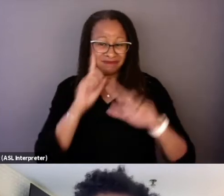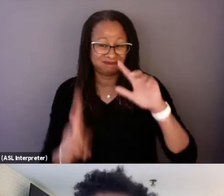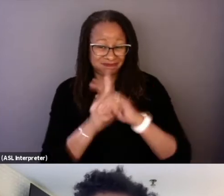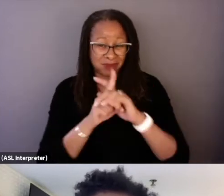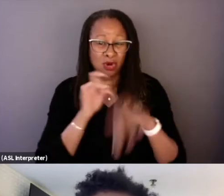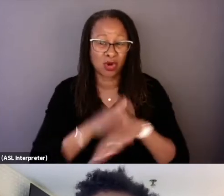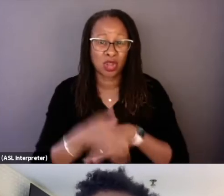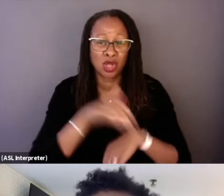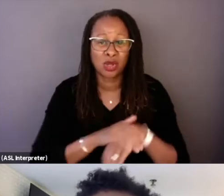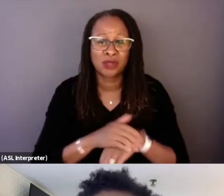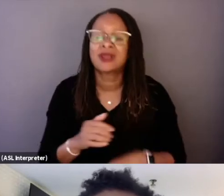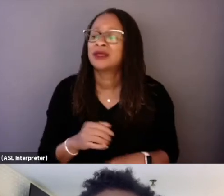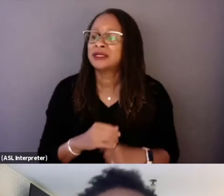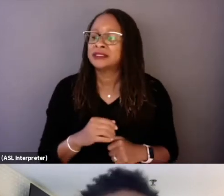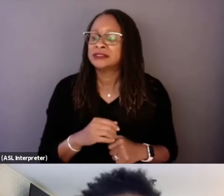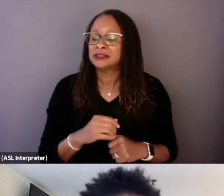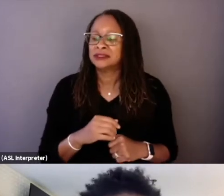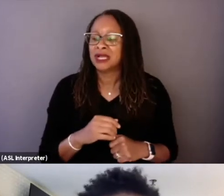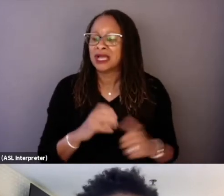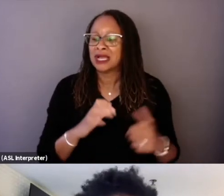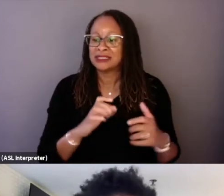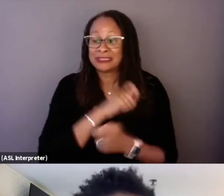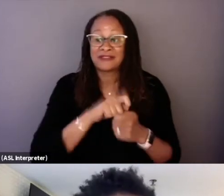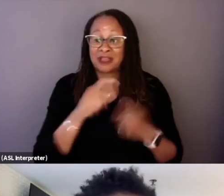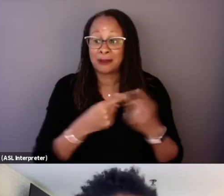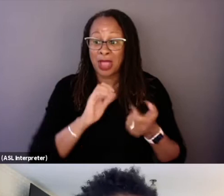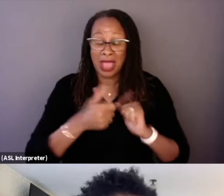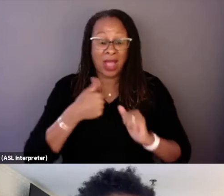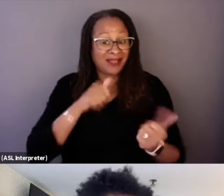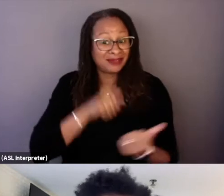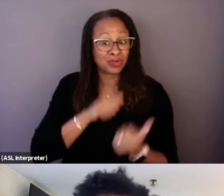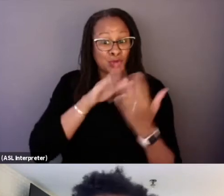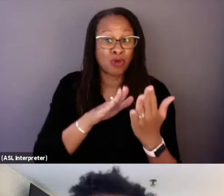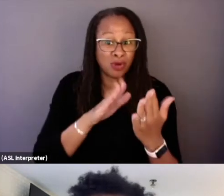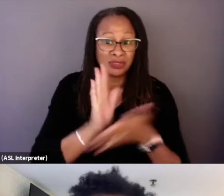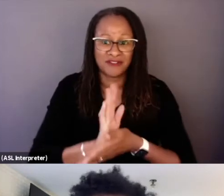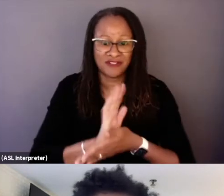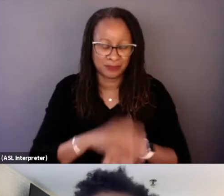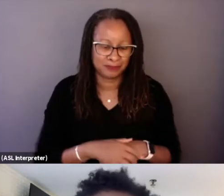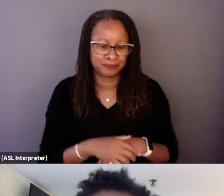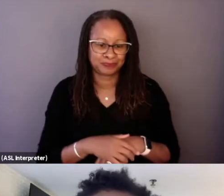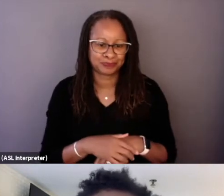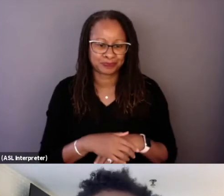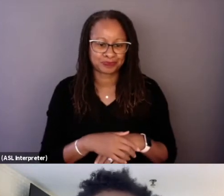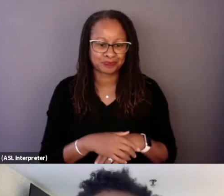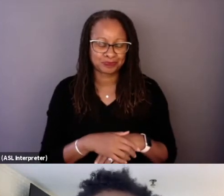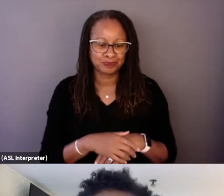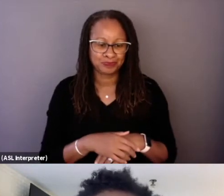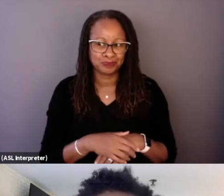in terms of how I particularly was approaching the film. And, you know, as we mentioned, we were